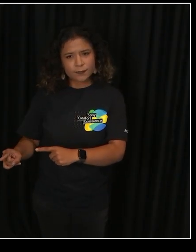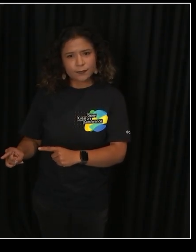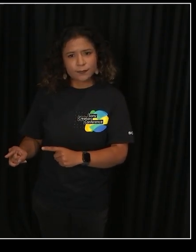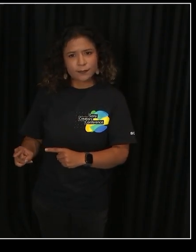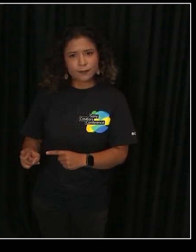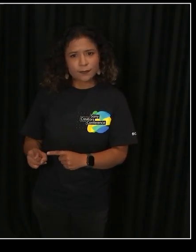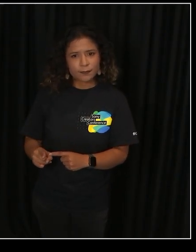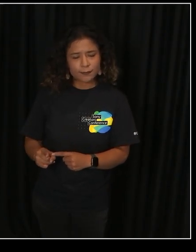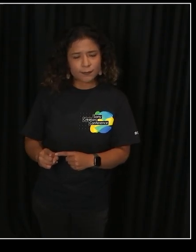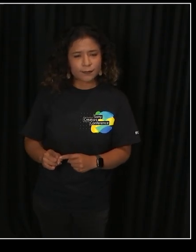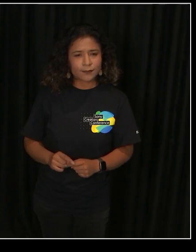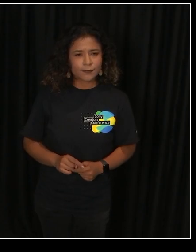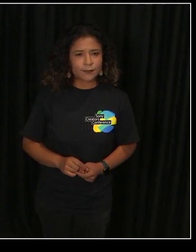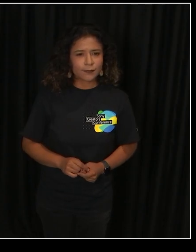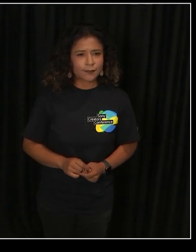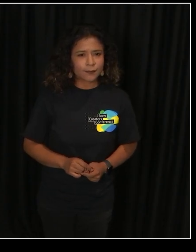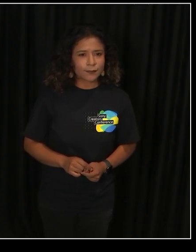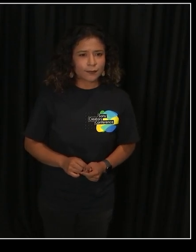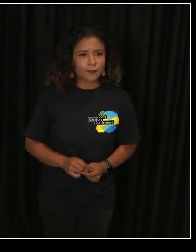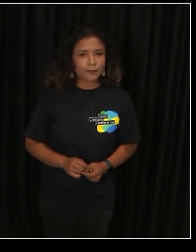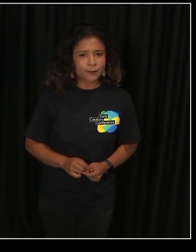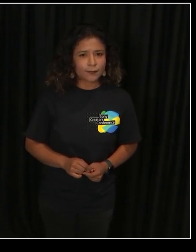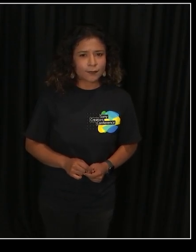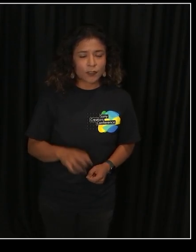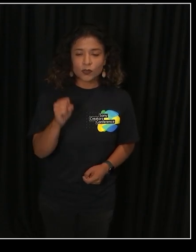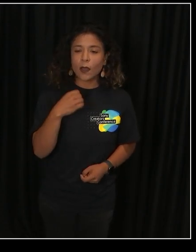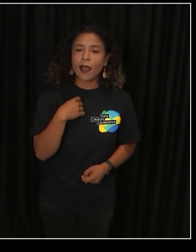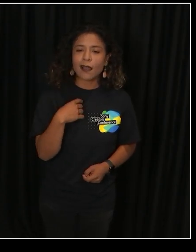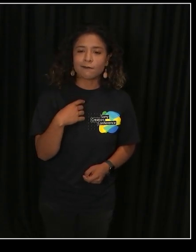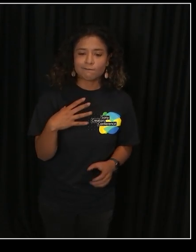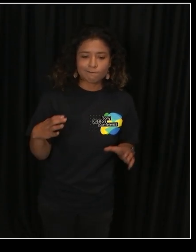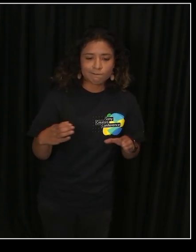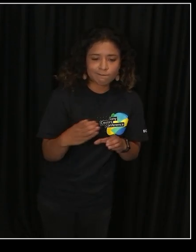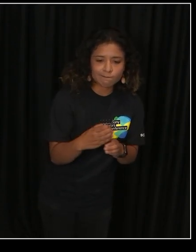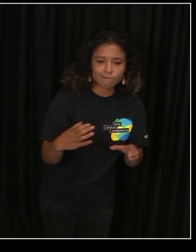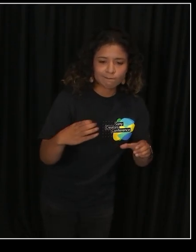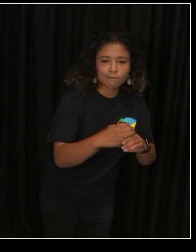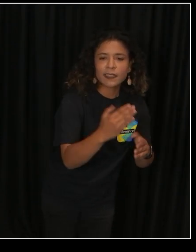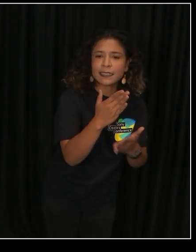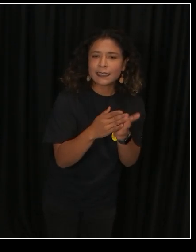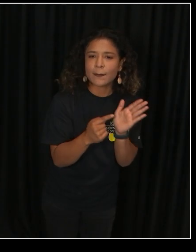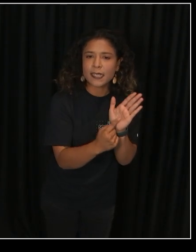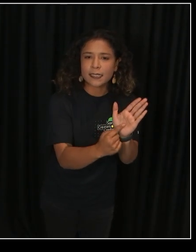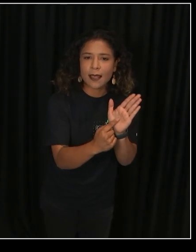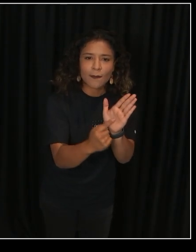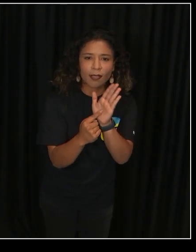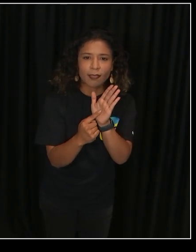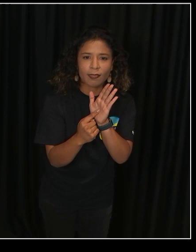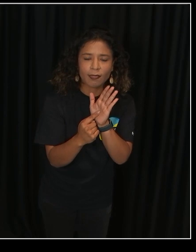And so I put together some examples. The first being... this is one of the starts.